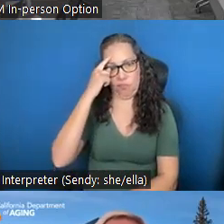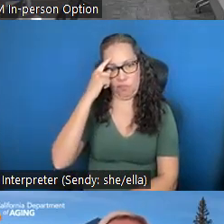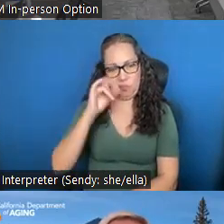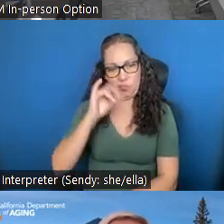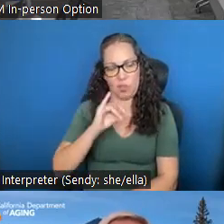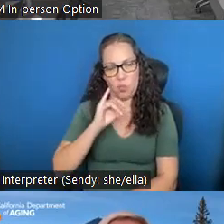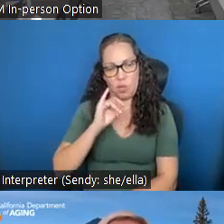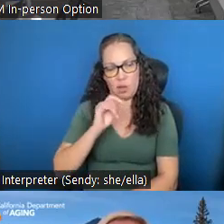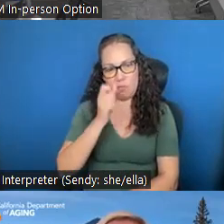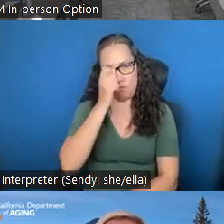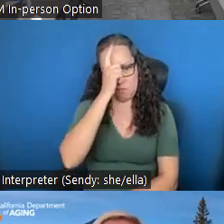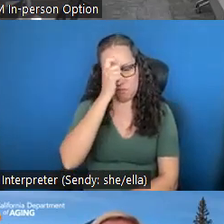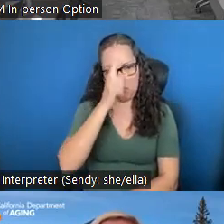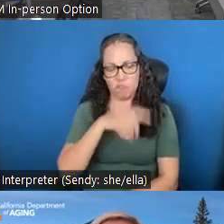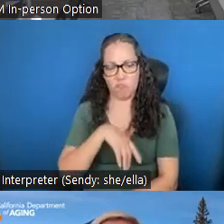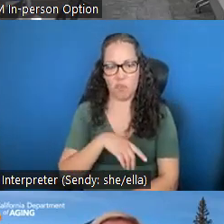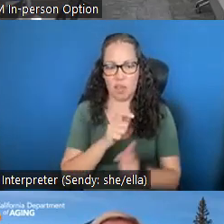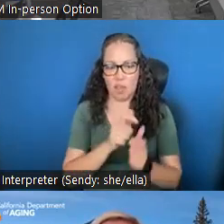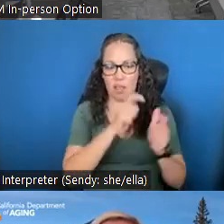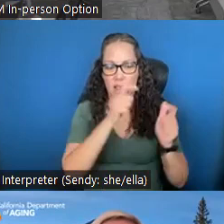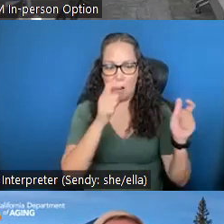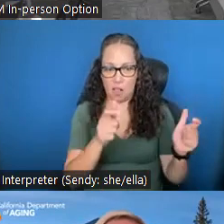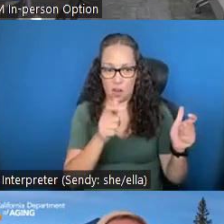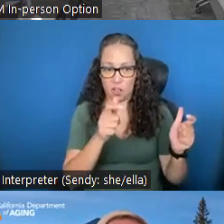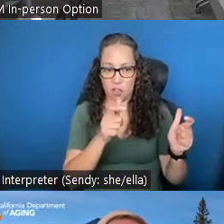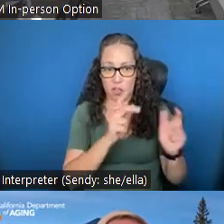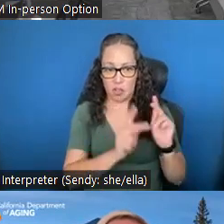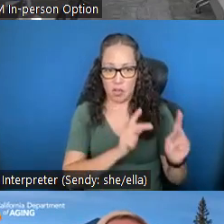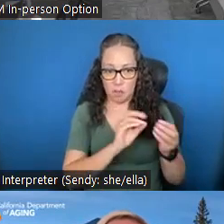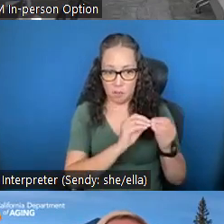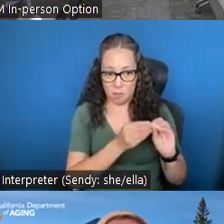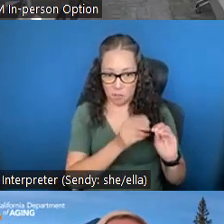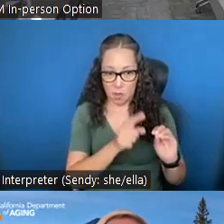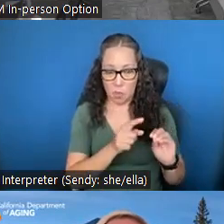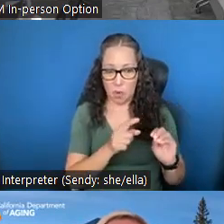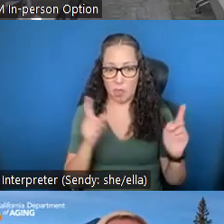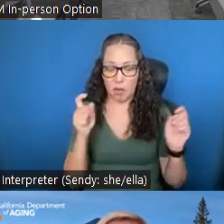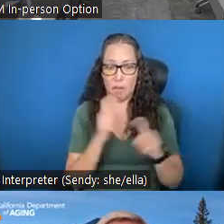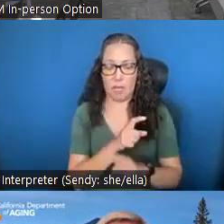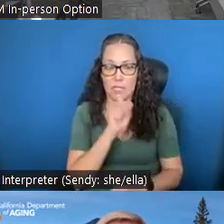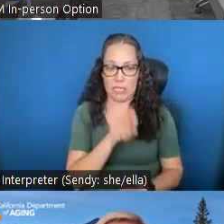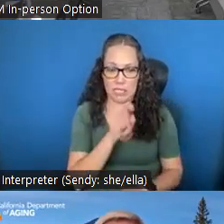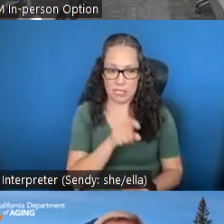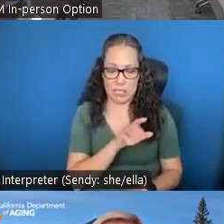a larger population with more complex needs and um unique preferences going